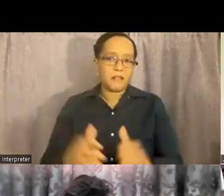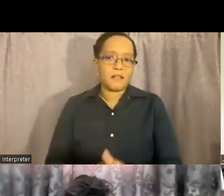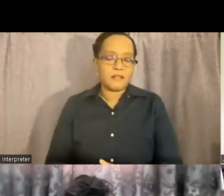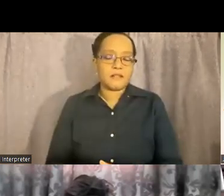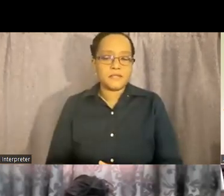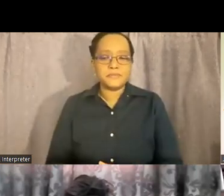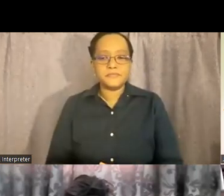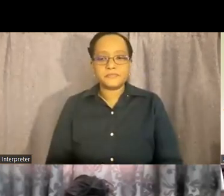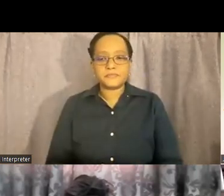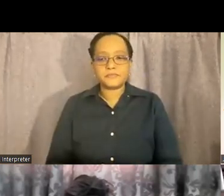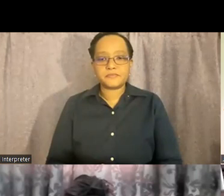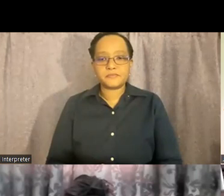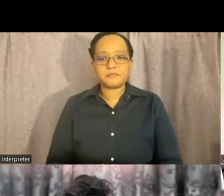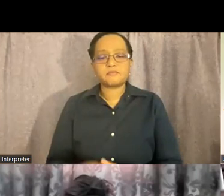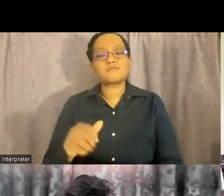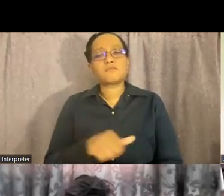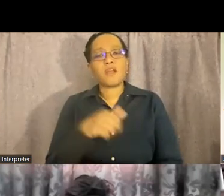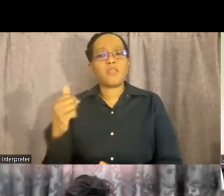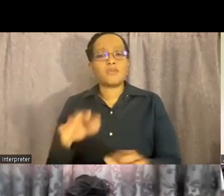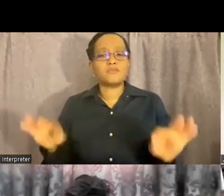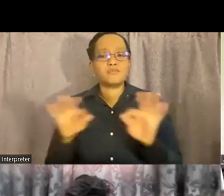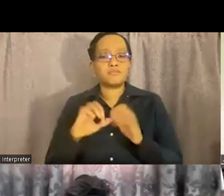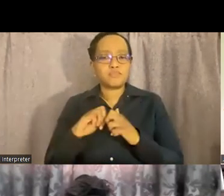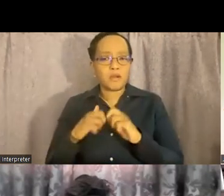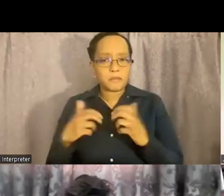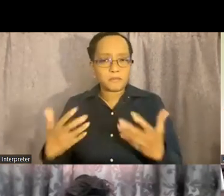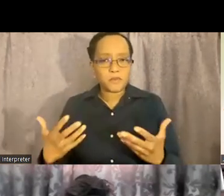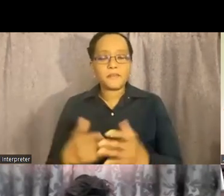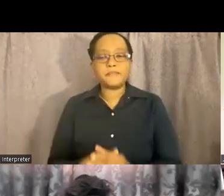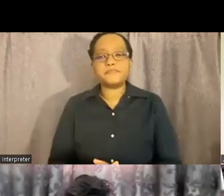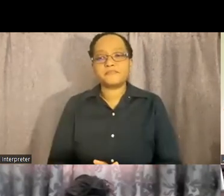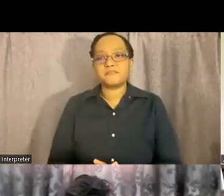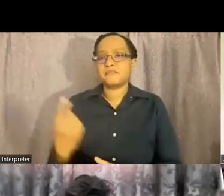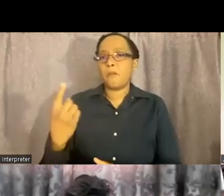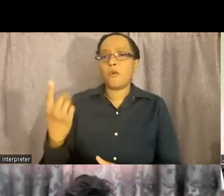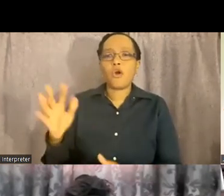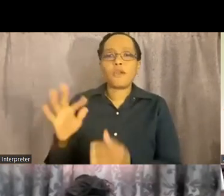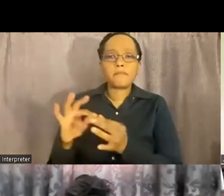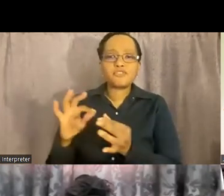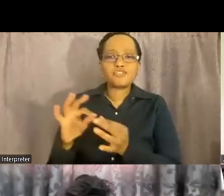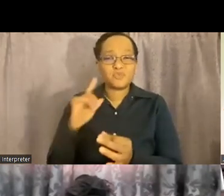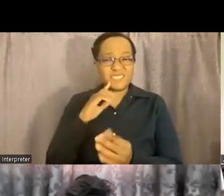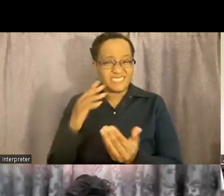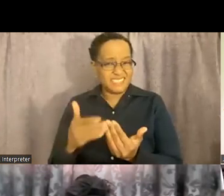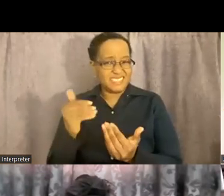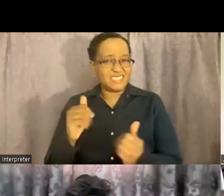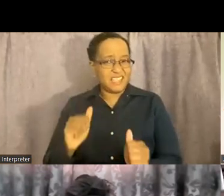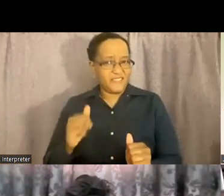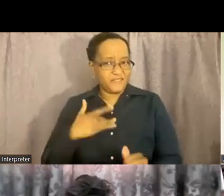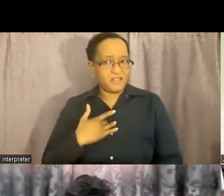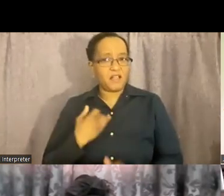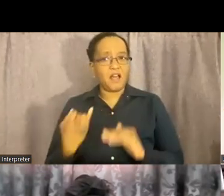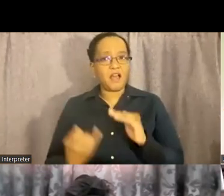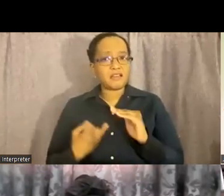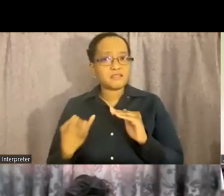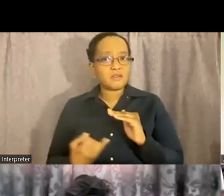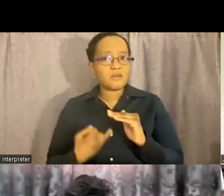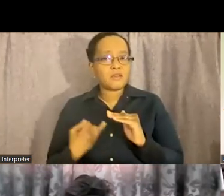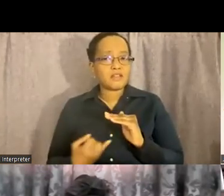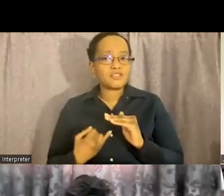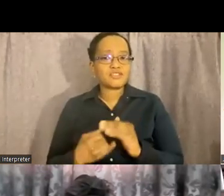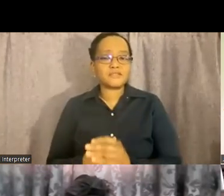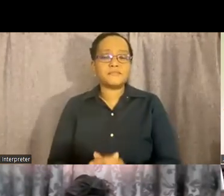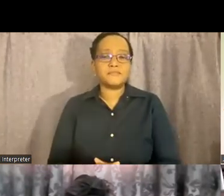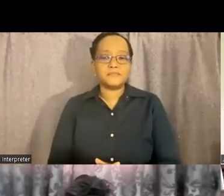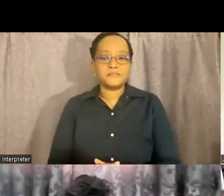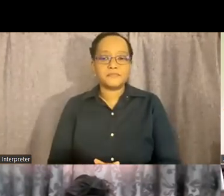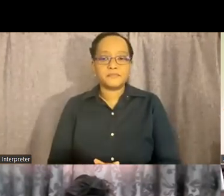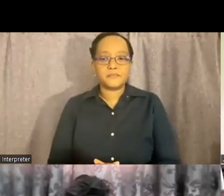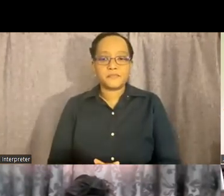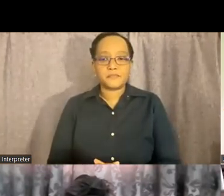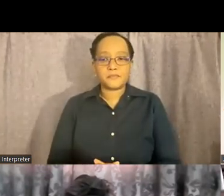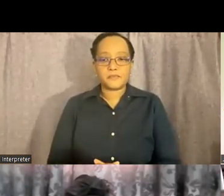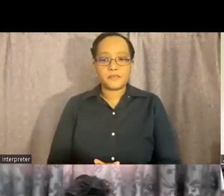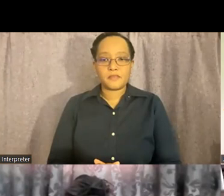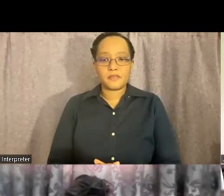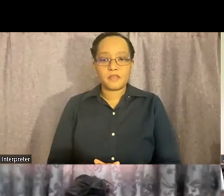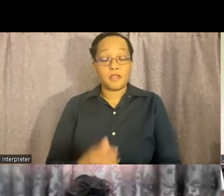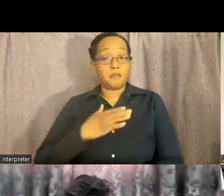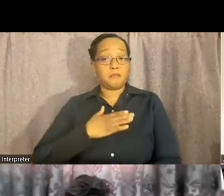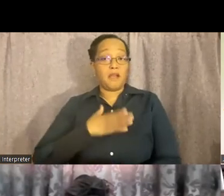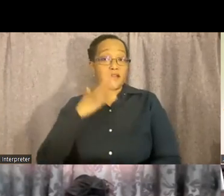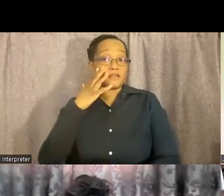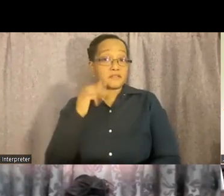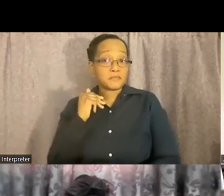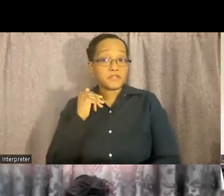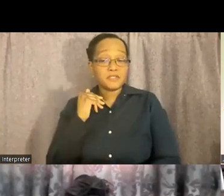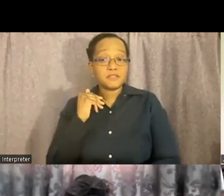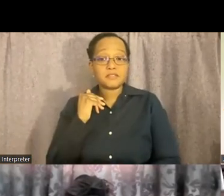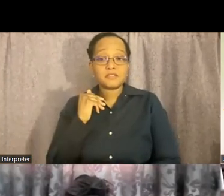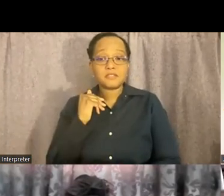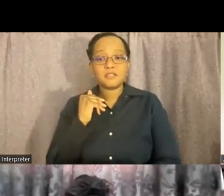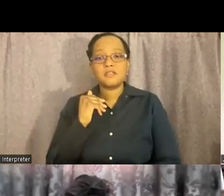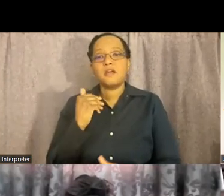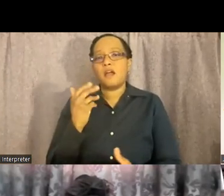The other major problem as has been mentioned is it is easy to get isolated .